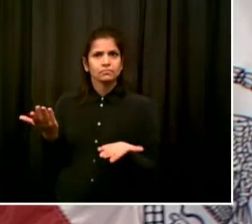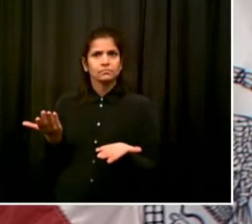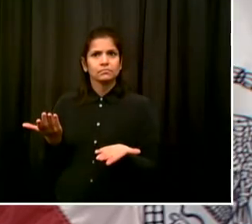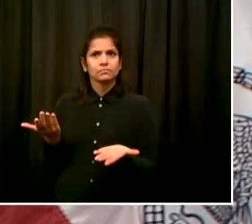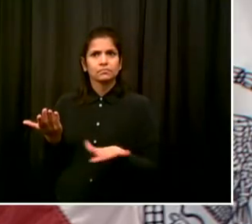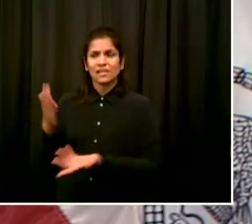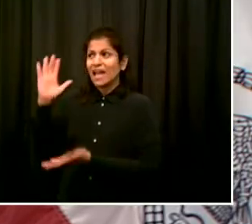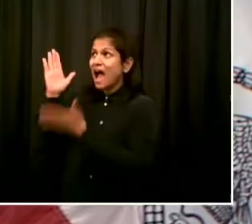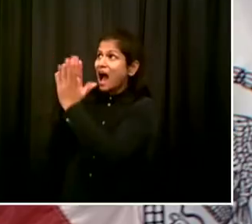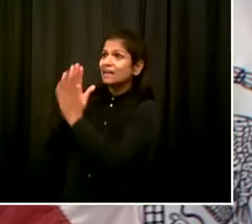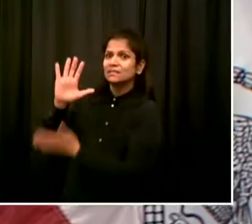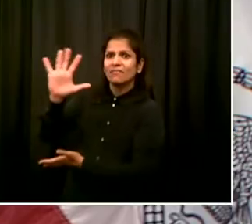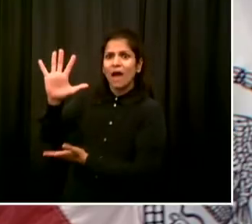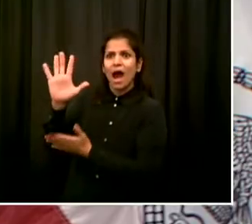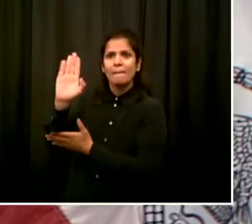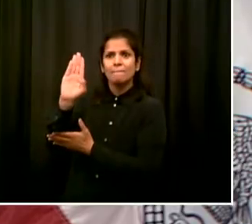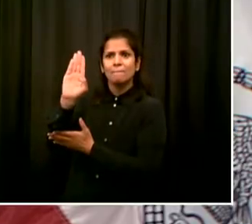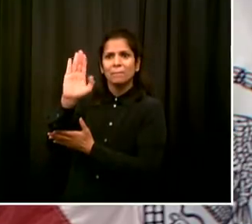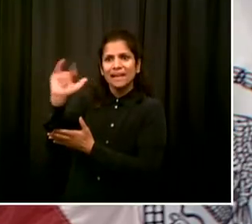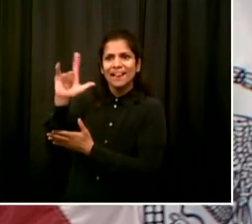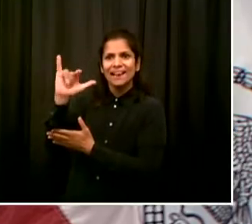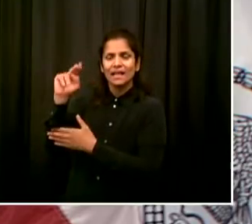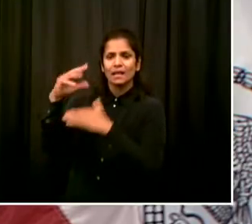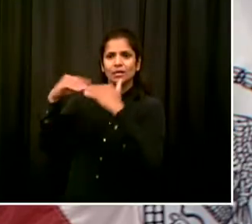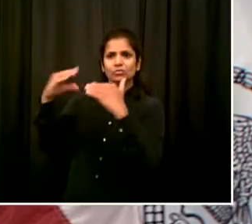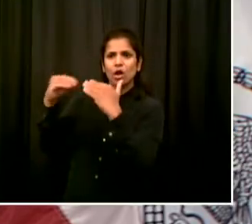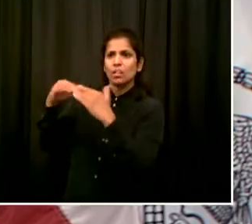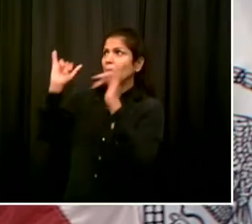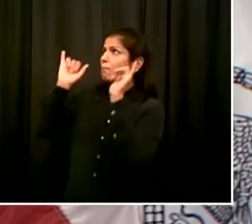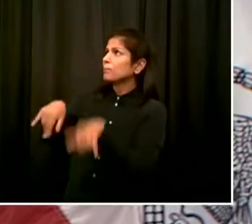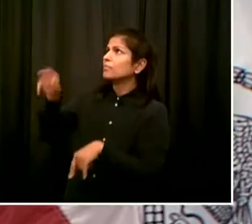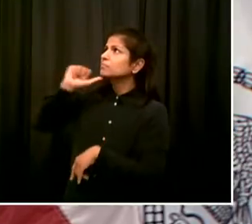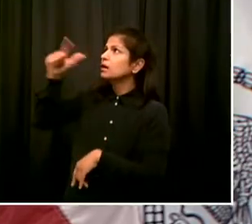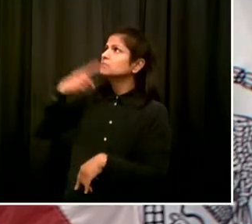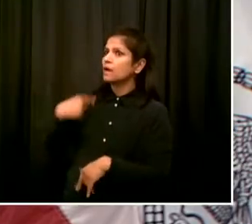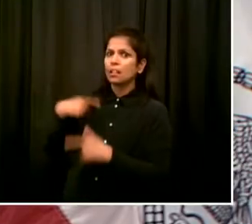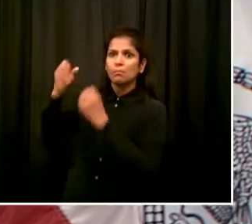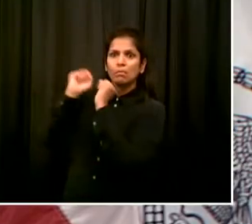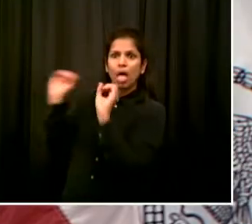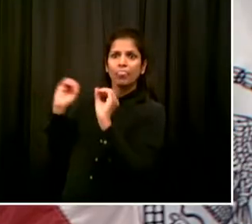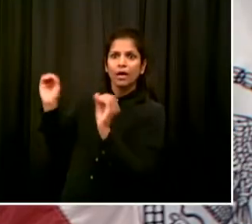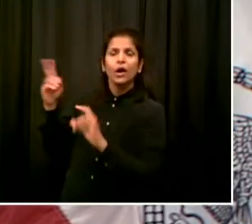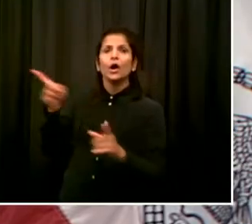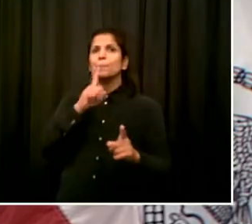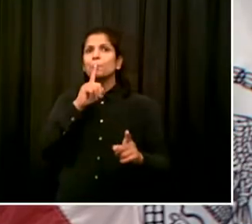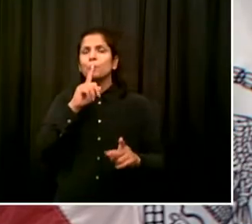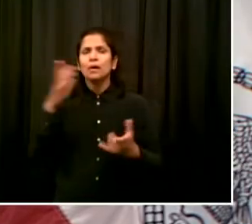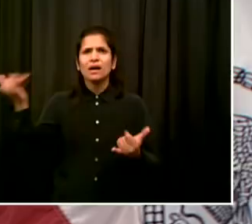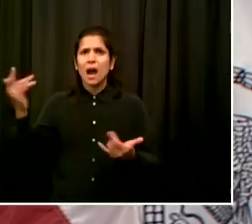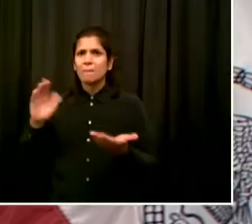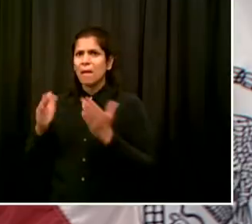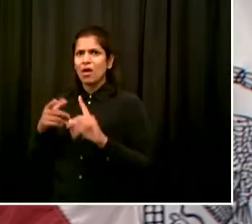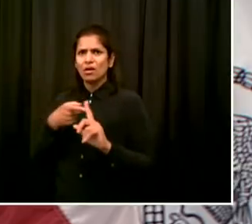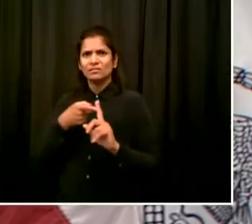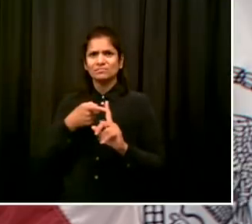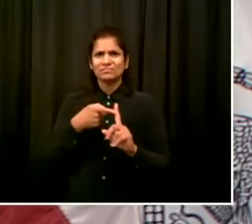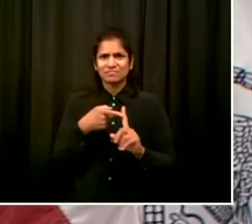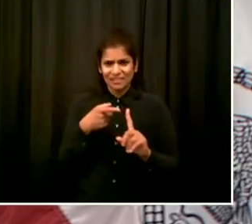BIGGEST COMBINED CRISIS THAT THE CITY HAS EVER SEEN. THE AMOUNT OF BORROWING WE ASKED FOR, WE BROUGHT THE NUMBER TO 5 BILLION WHICH IS NOT A LOT OF